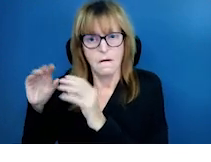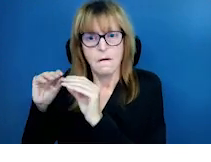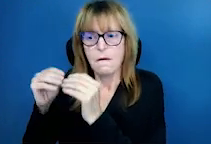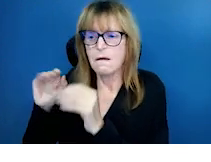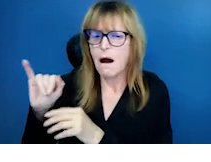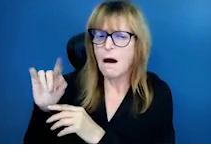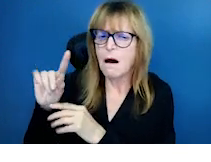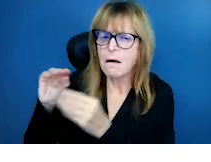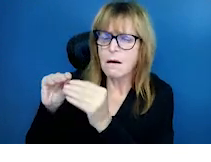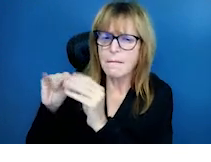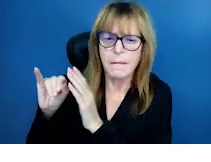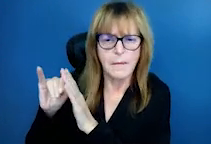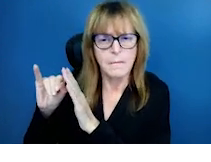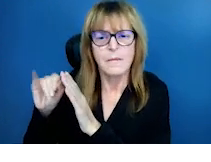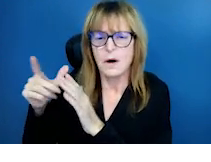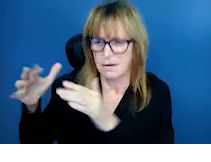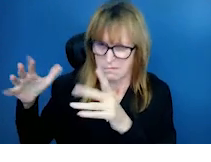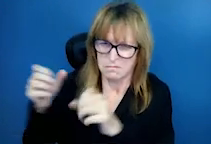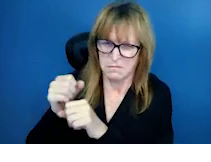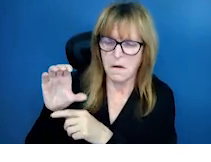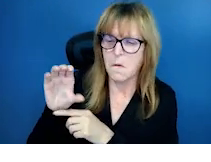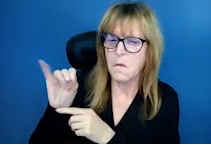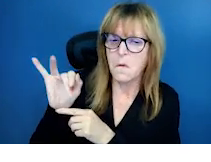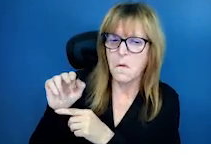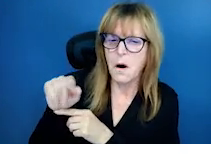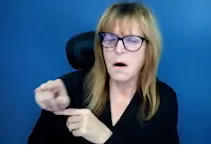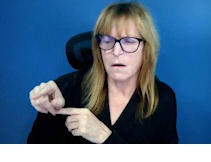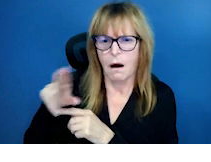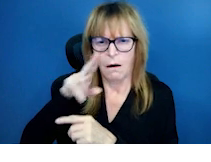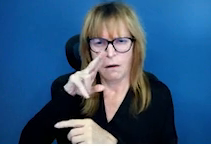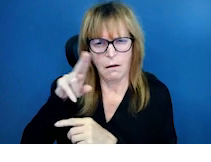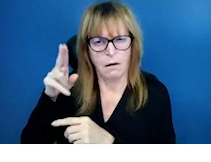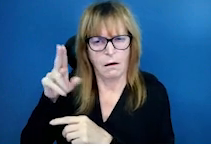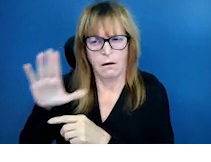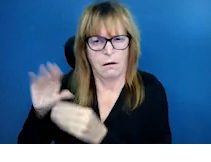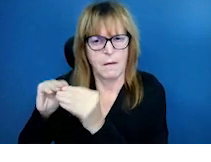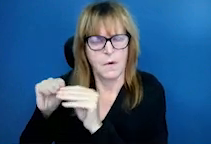eight-digit identification number assigned to all approved organizations that participate in the program.